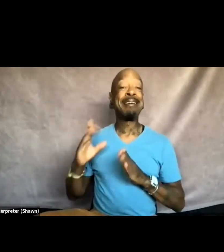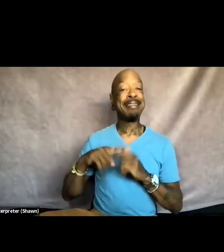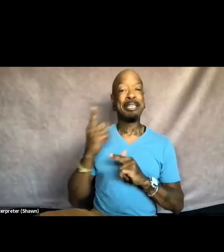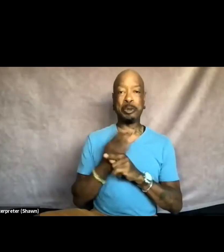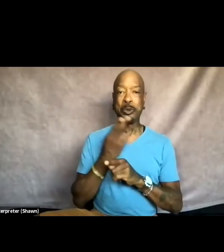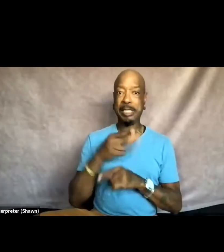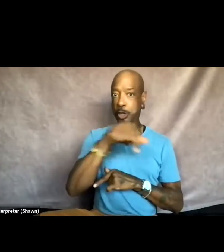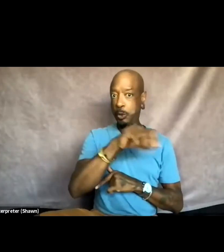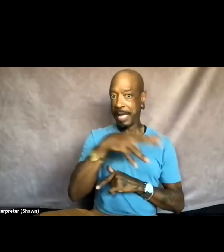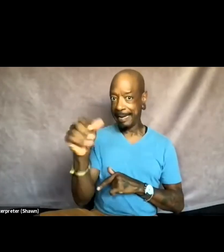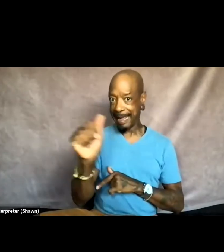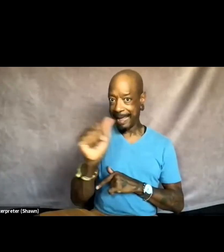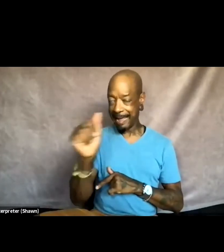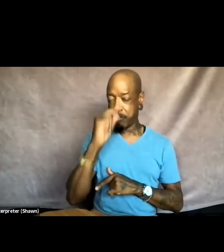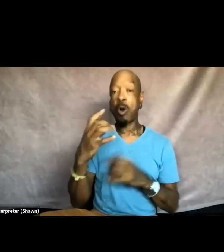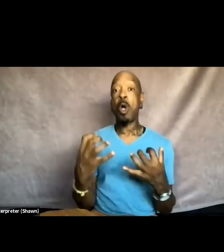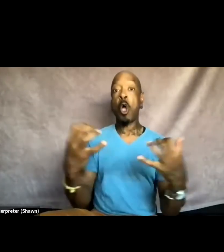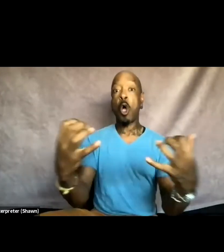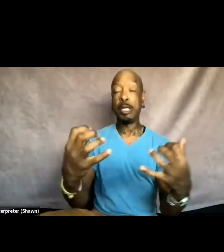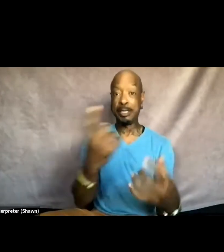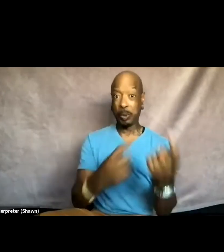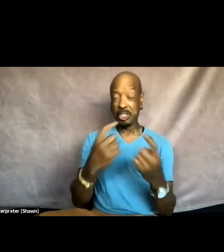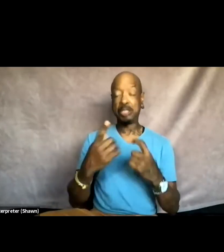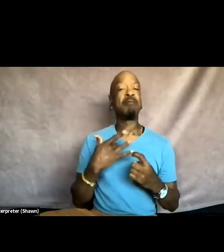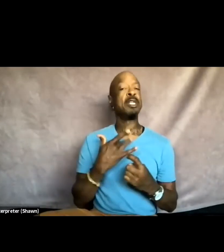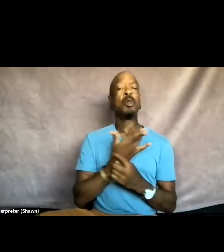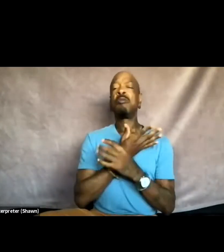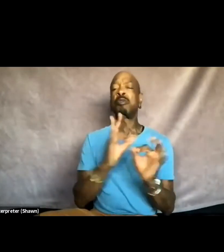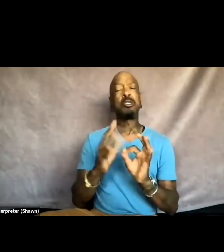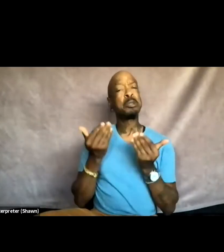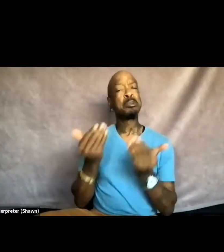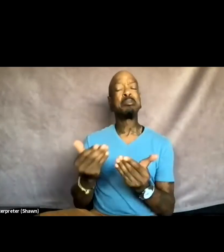and for audience questions feel free to post those there at any time, your comments your questions.